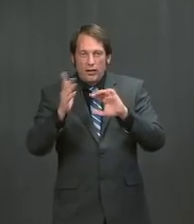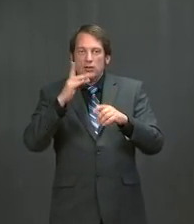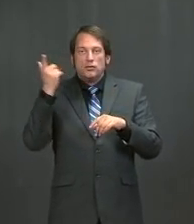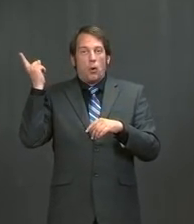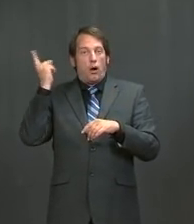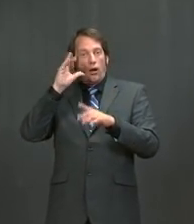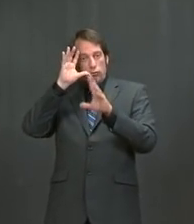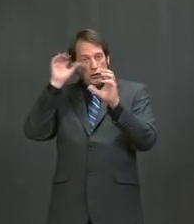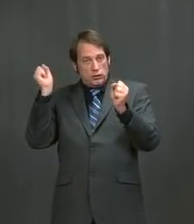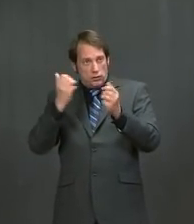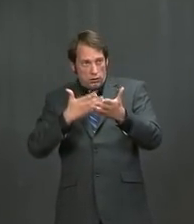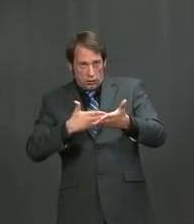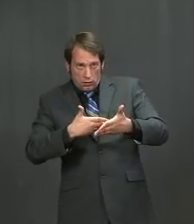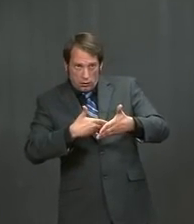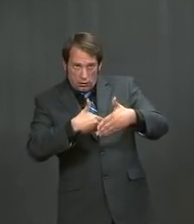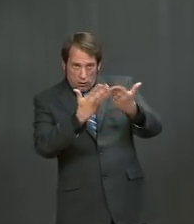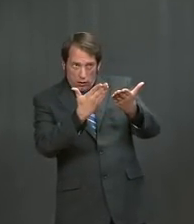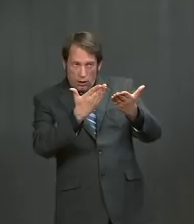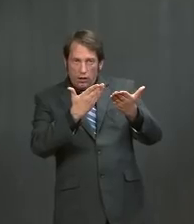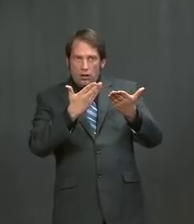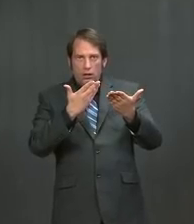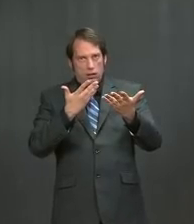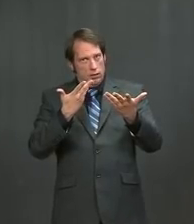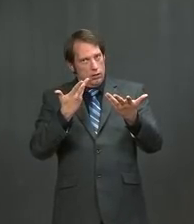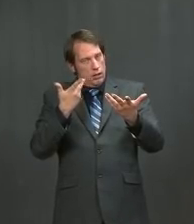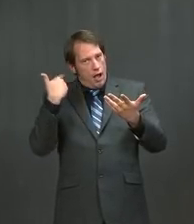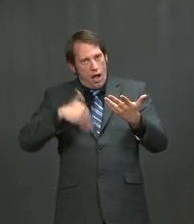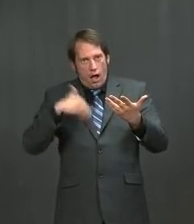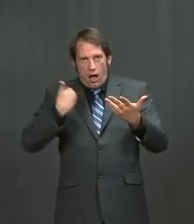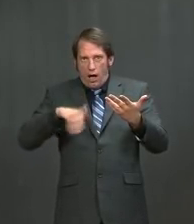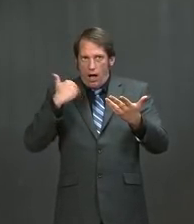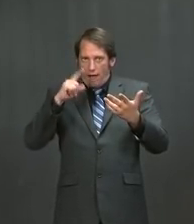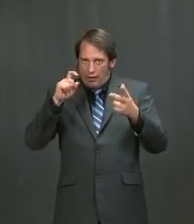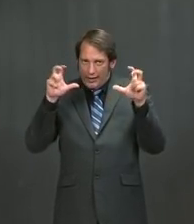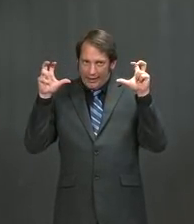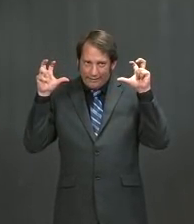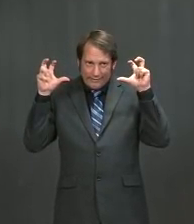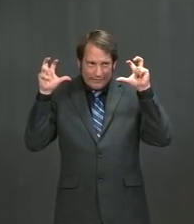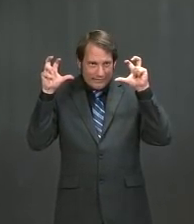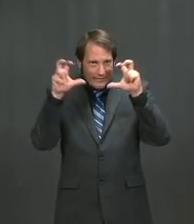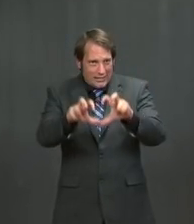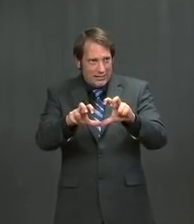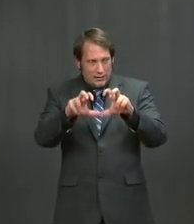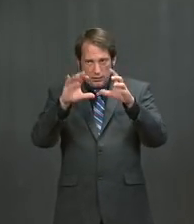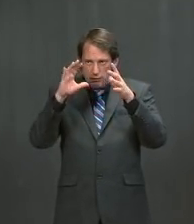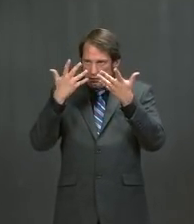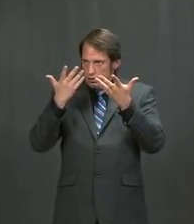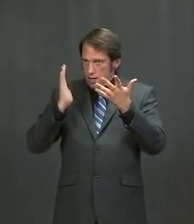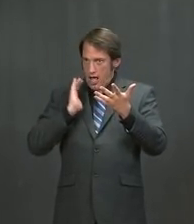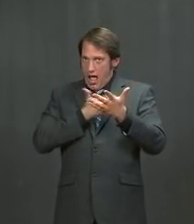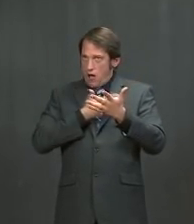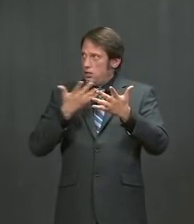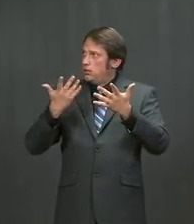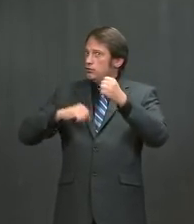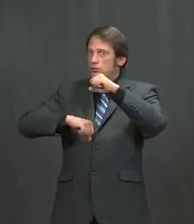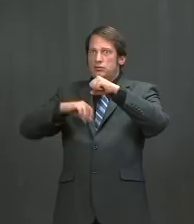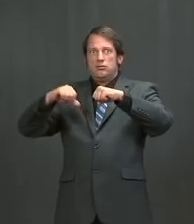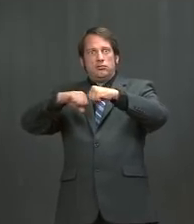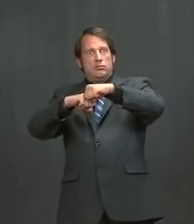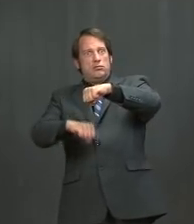makes a historic investment in our nation's infrastructure, rebuilds our economy, helps create 19 million jobs.